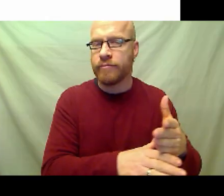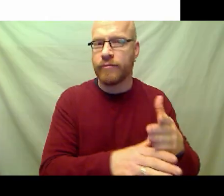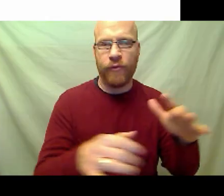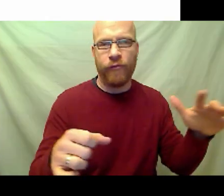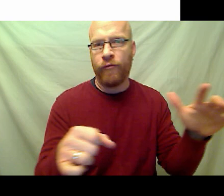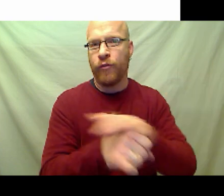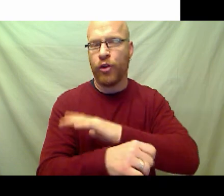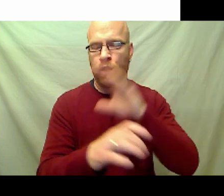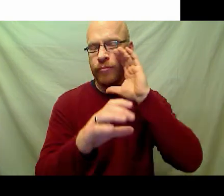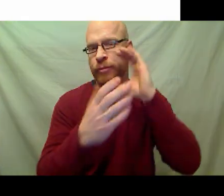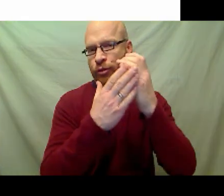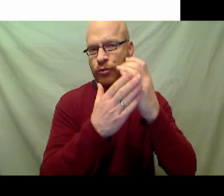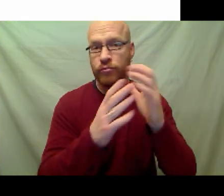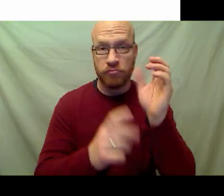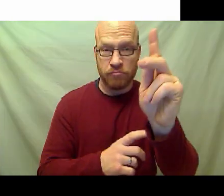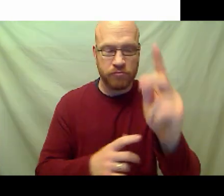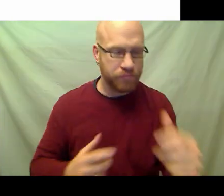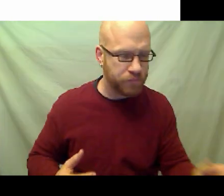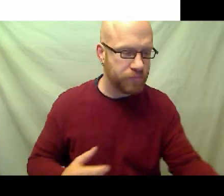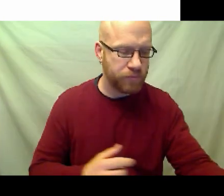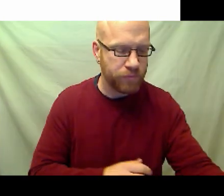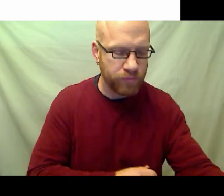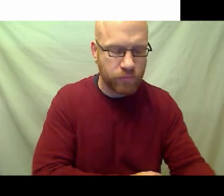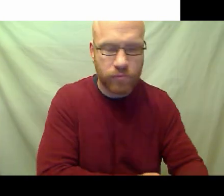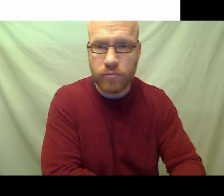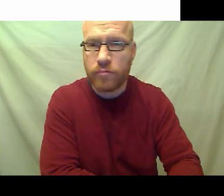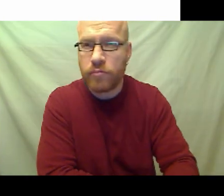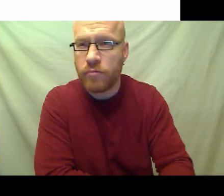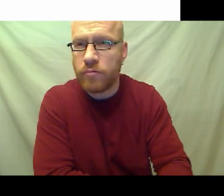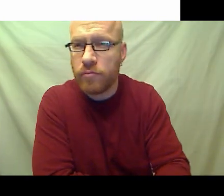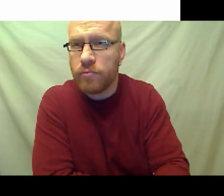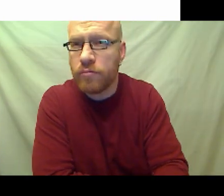and then dividing them out so we get the full process. ------------------------------146406561e96--